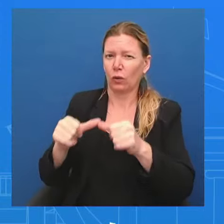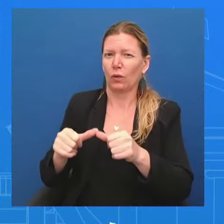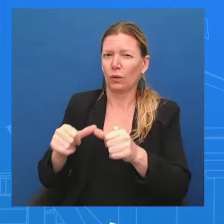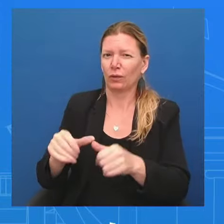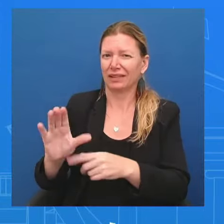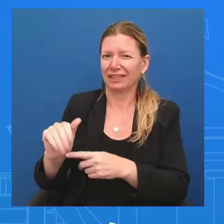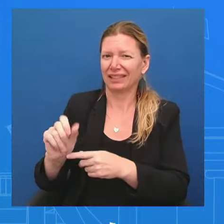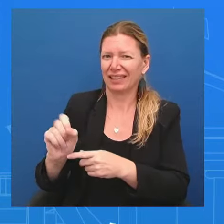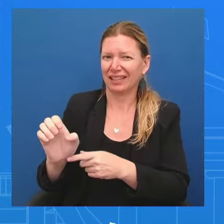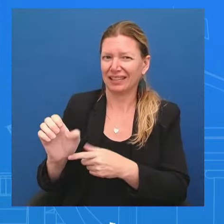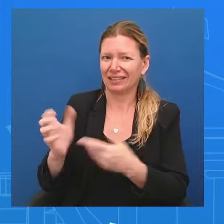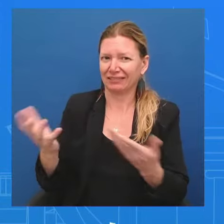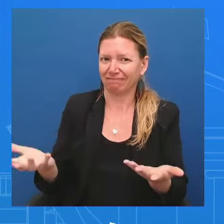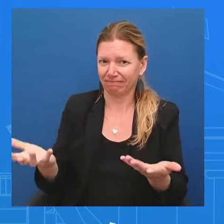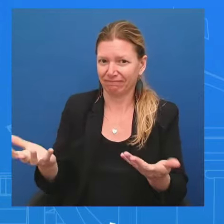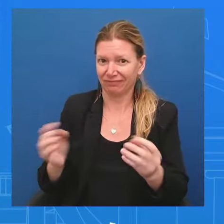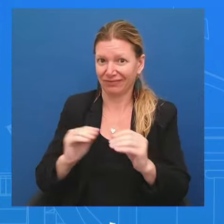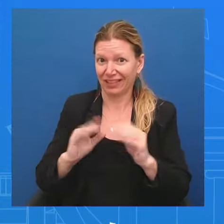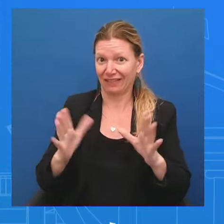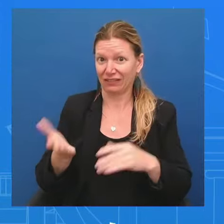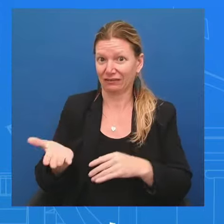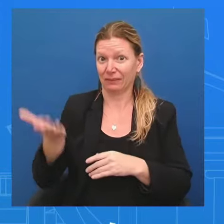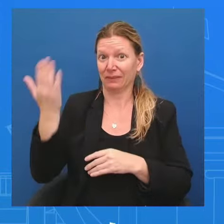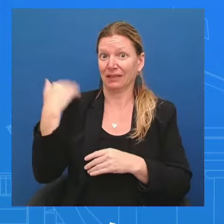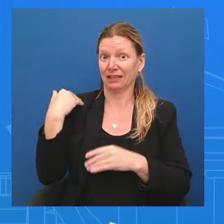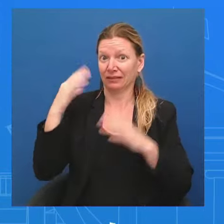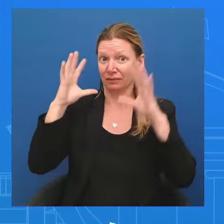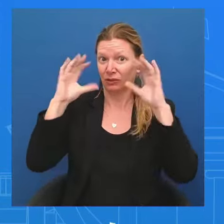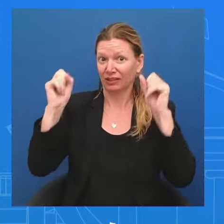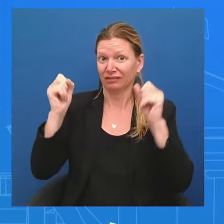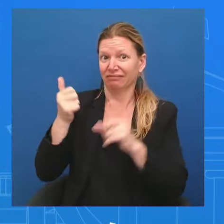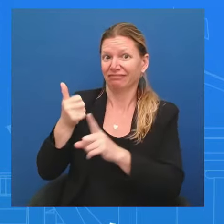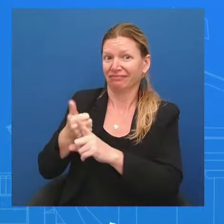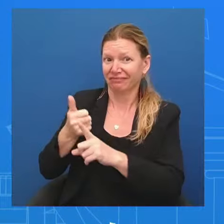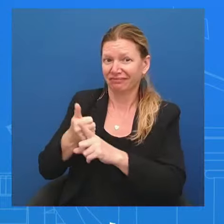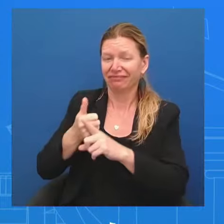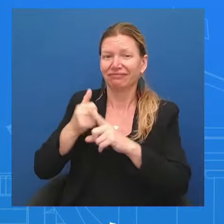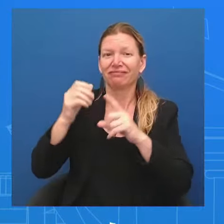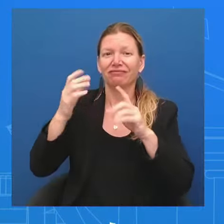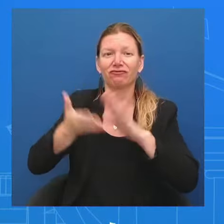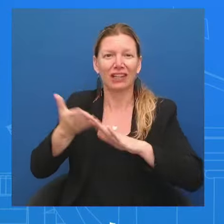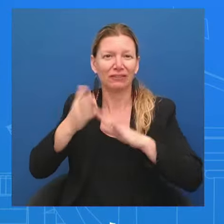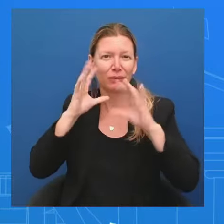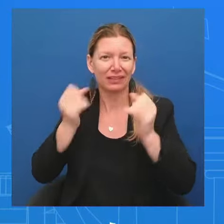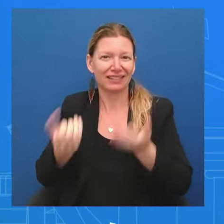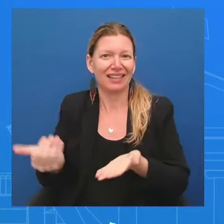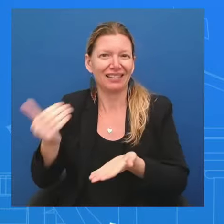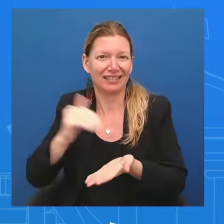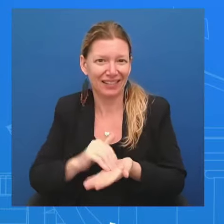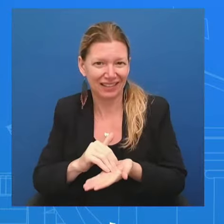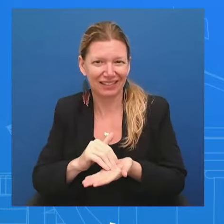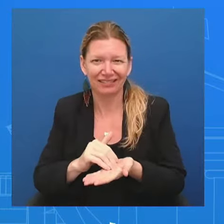is a presidential candidate. I'm just not going to comment on that. I'm not going to speak to an ongoing case